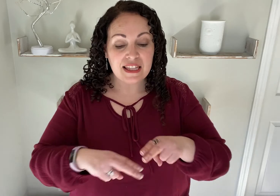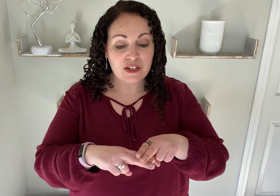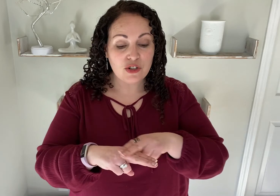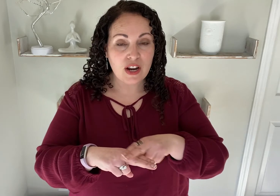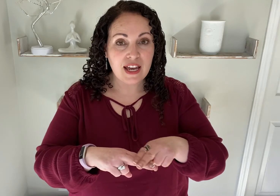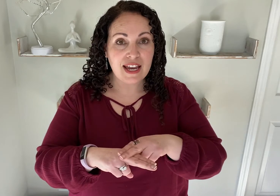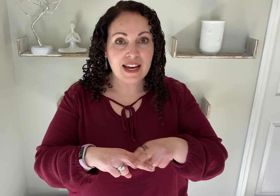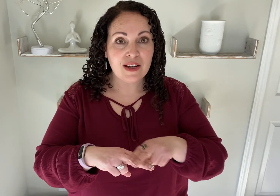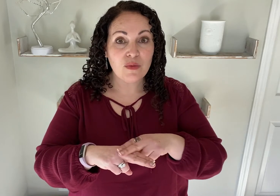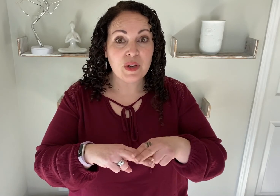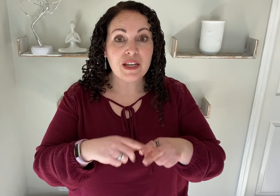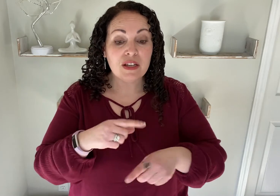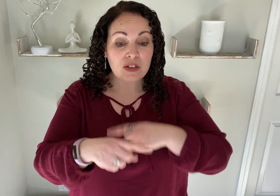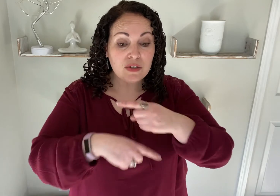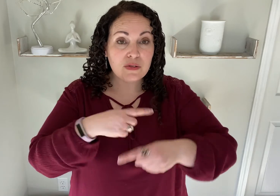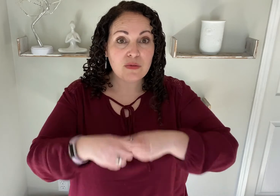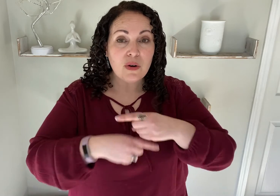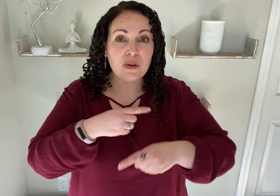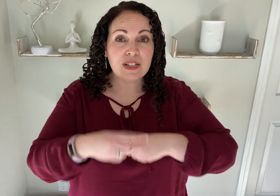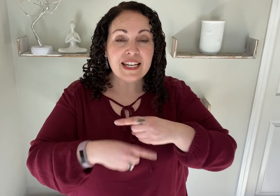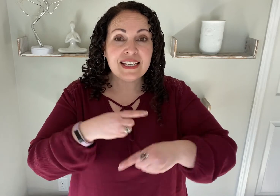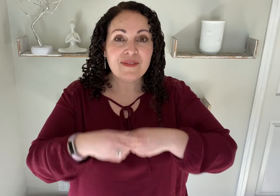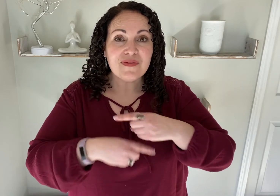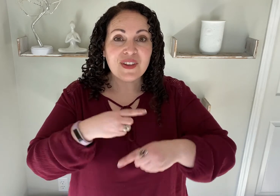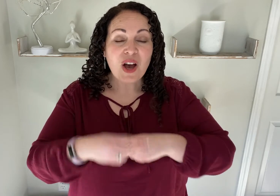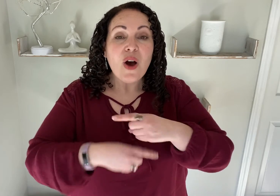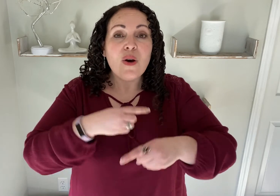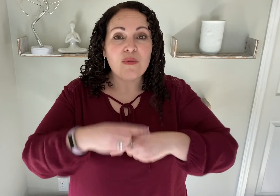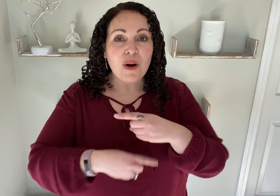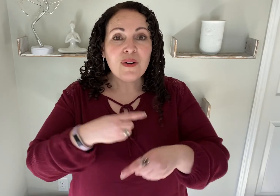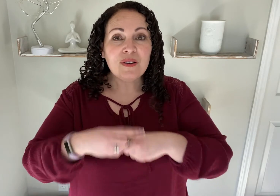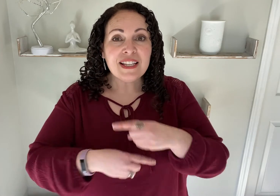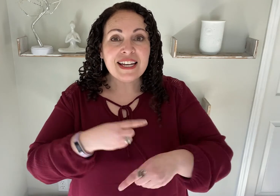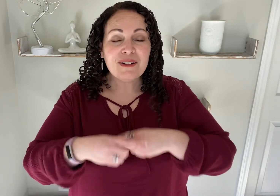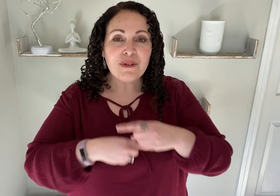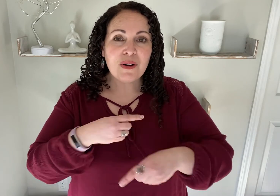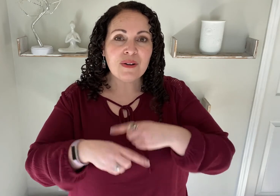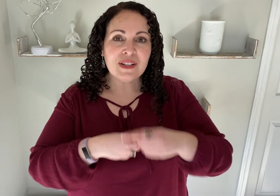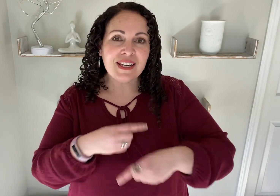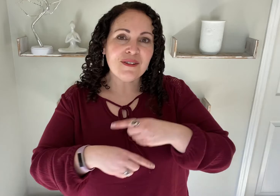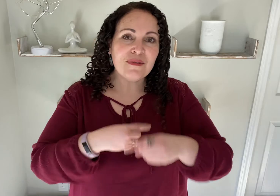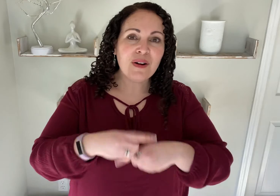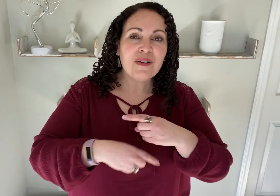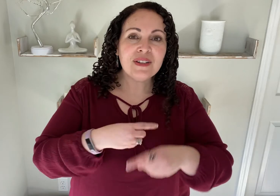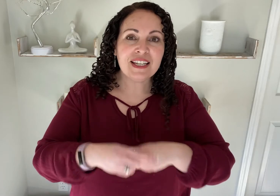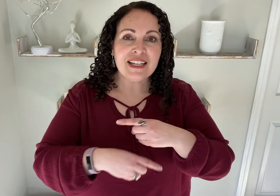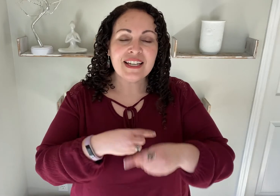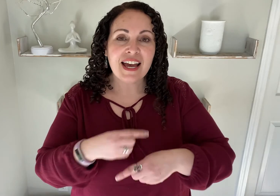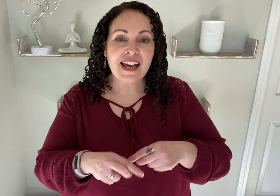And the train wheels are rolling, rolling, rolling, rolling